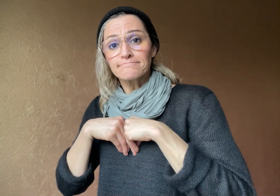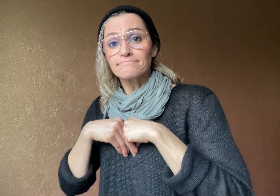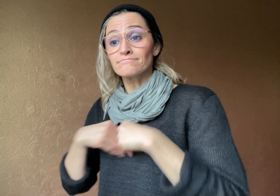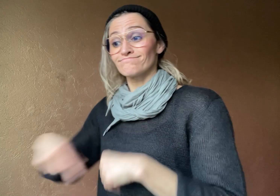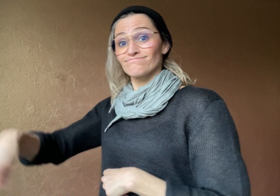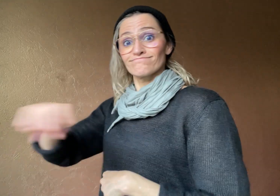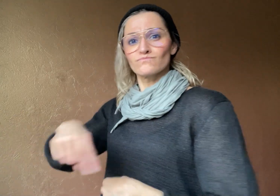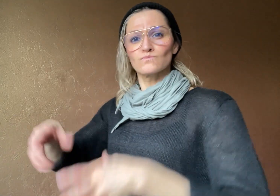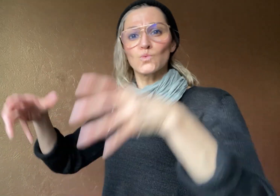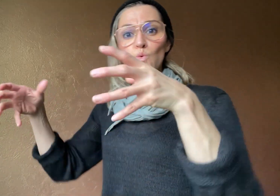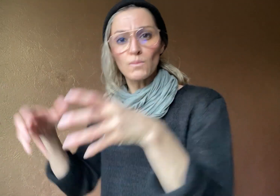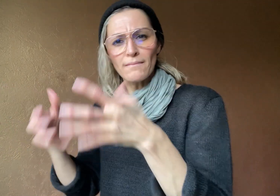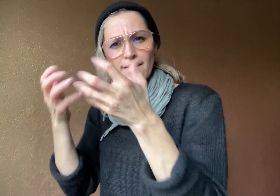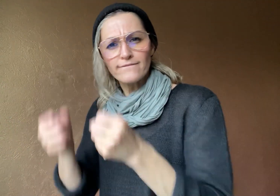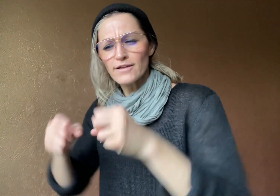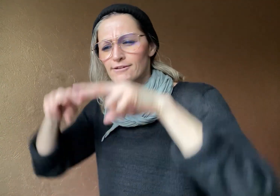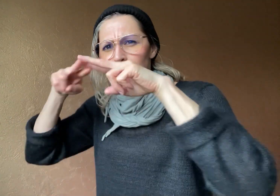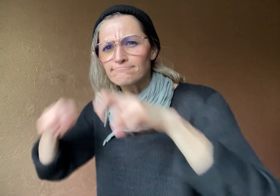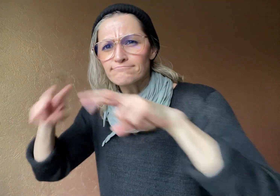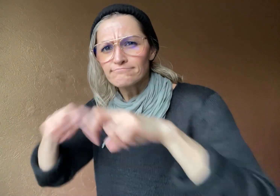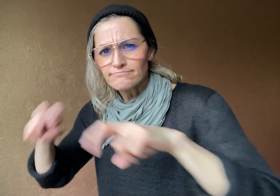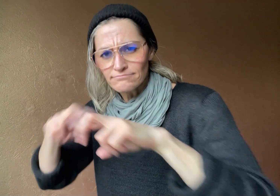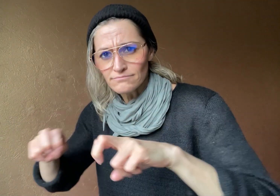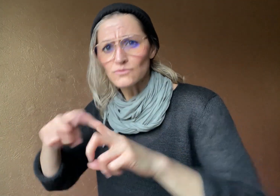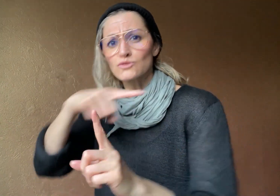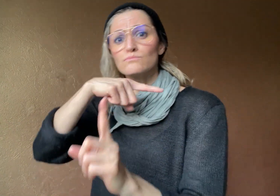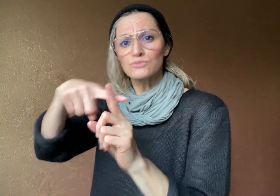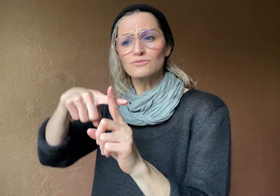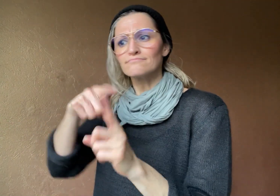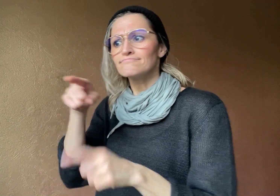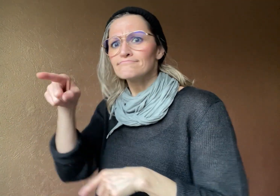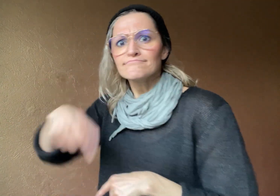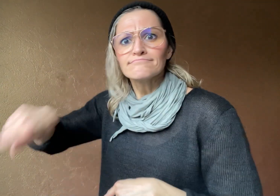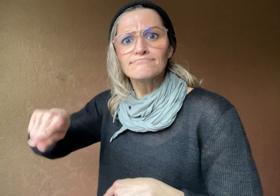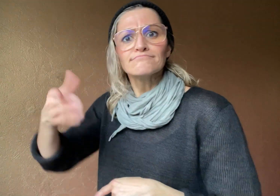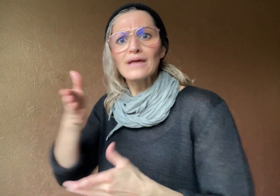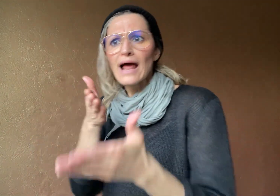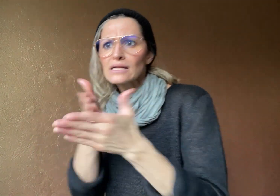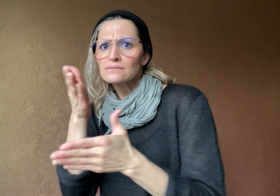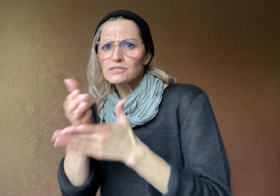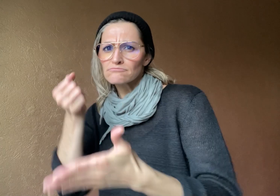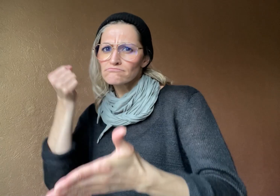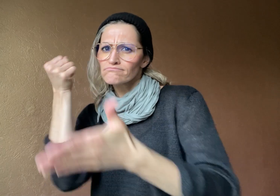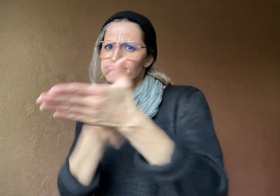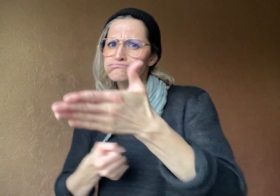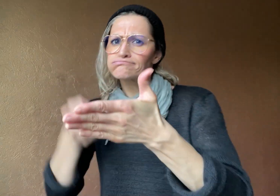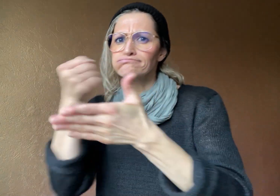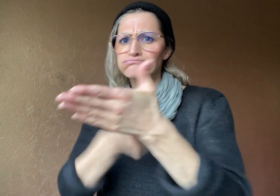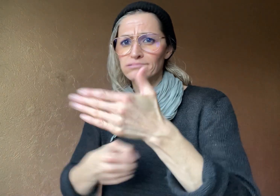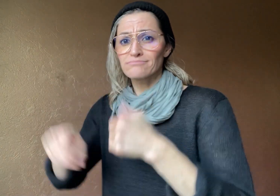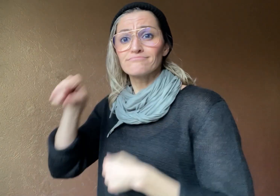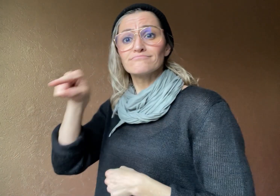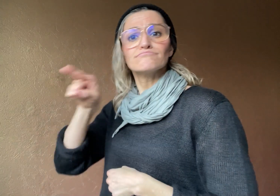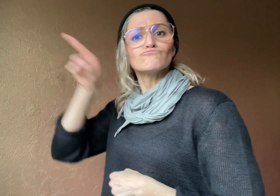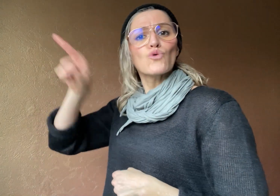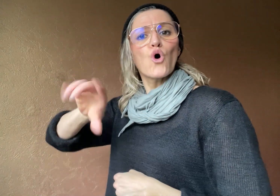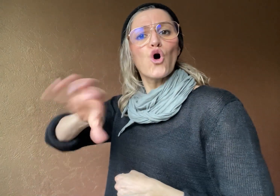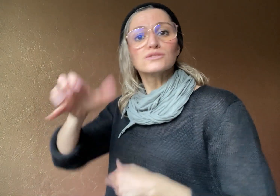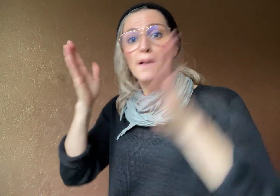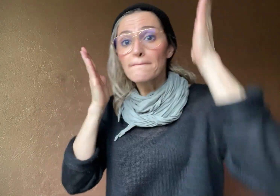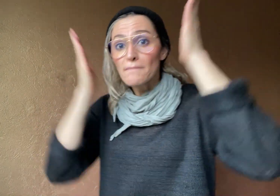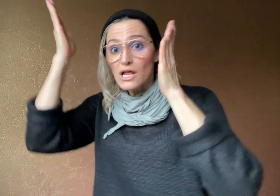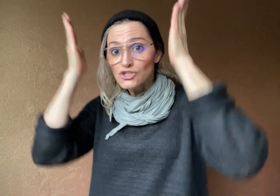A group of researchers and accessibility advocates from